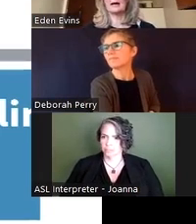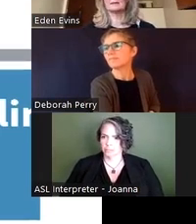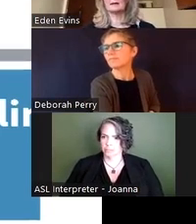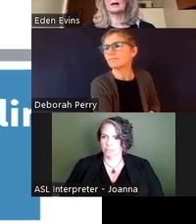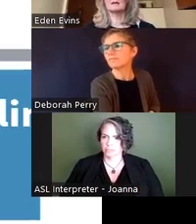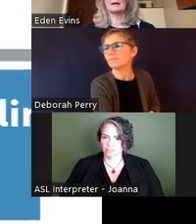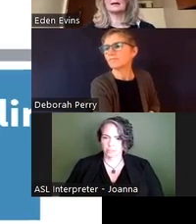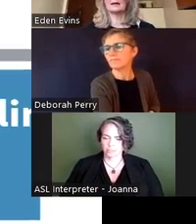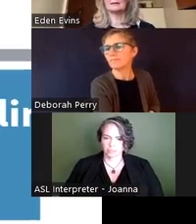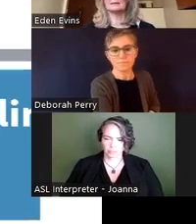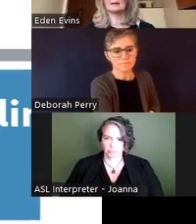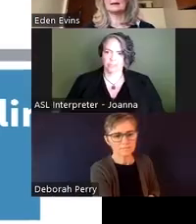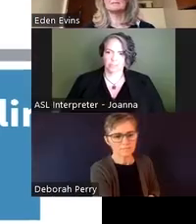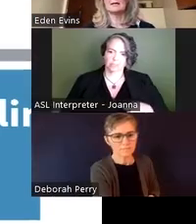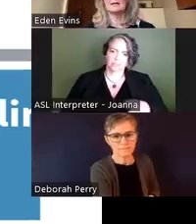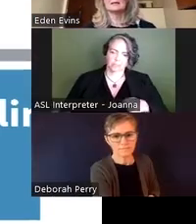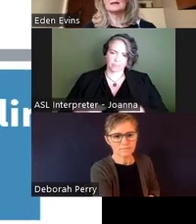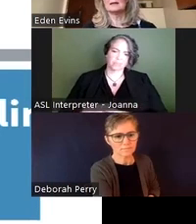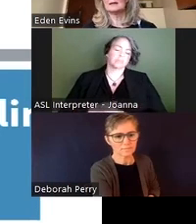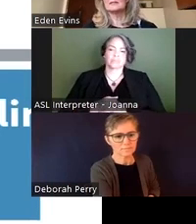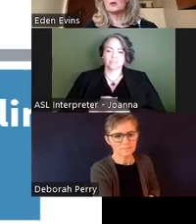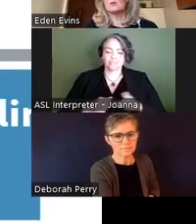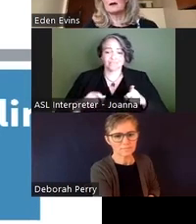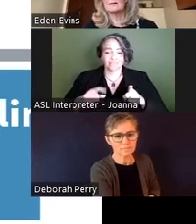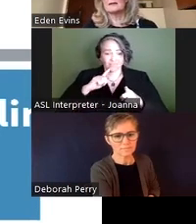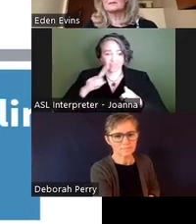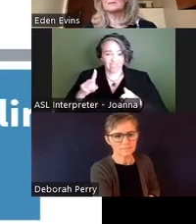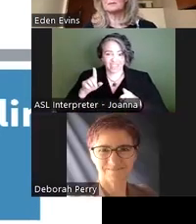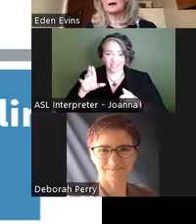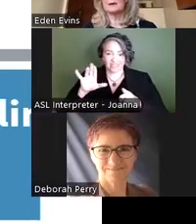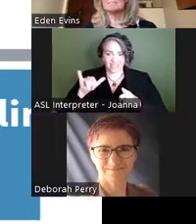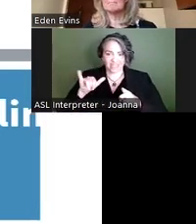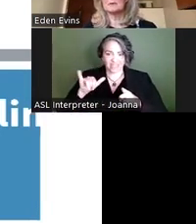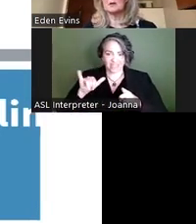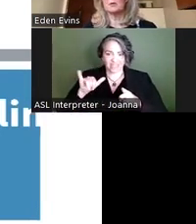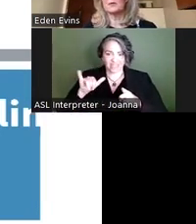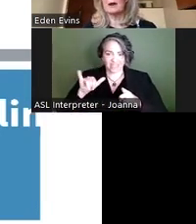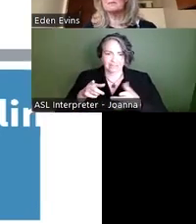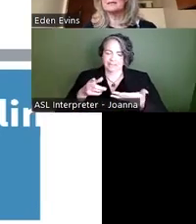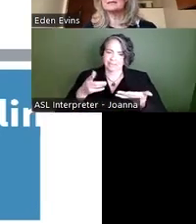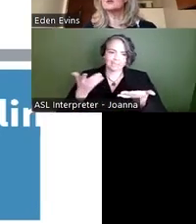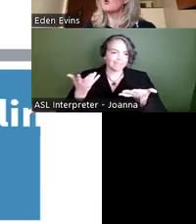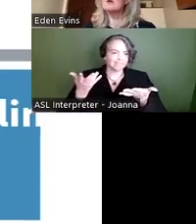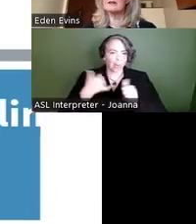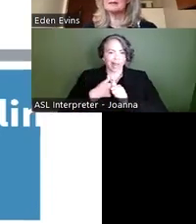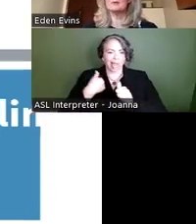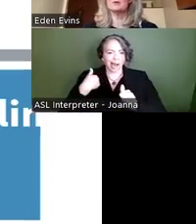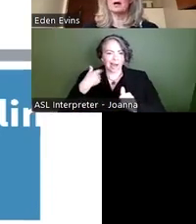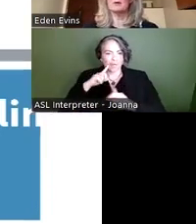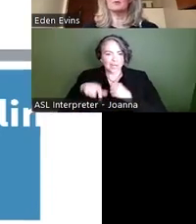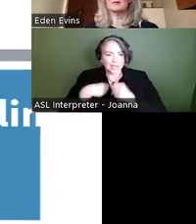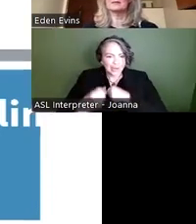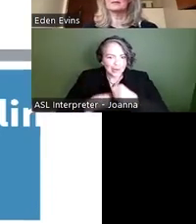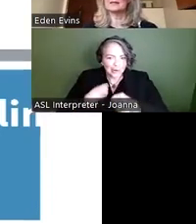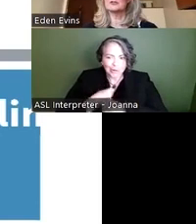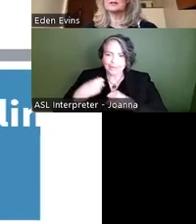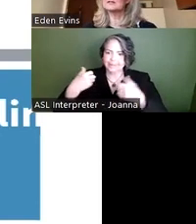that, and so I think, you know, there had been this lore that people with psychiatric illness